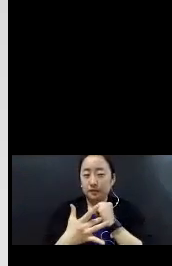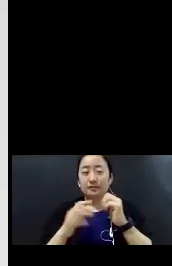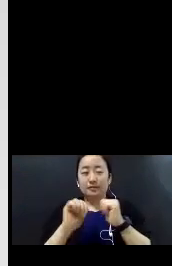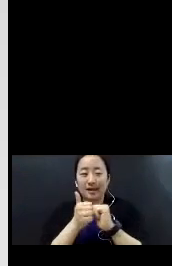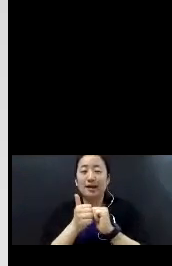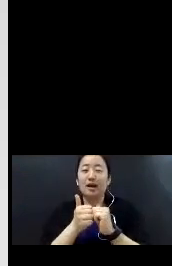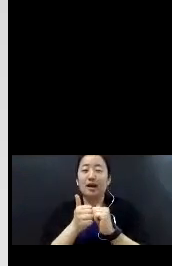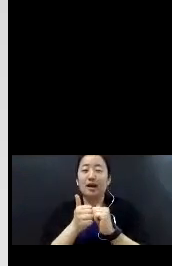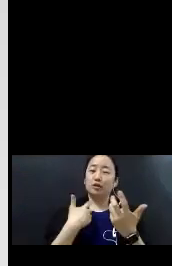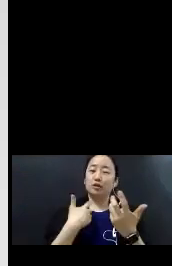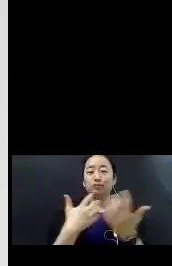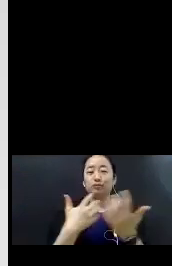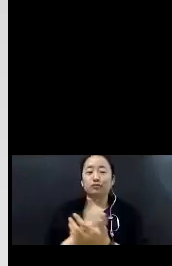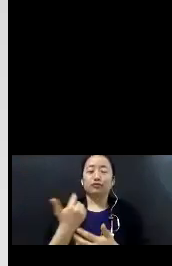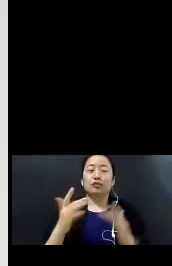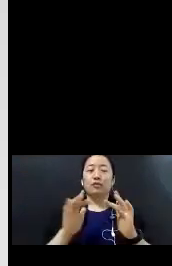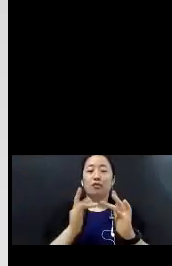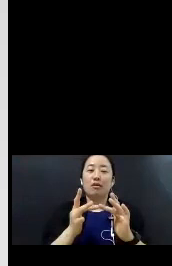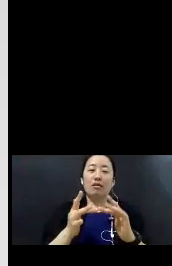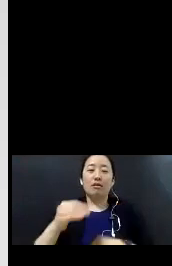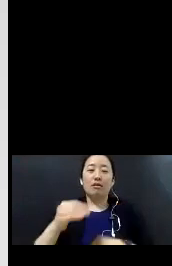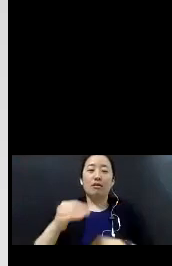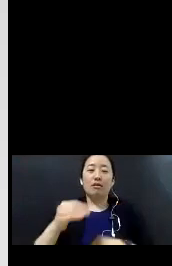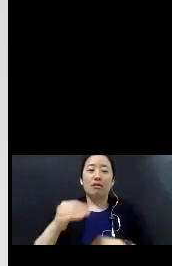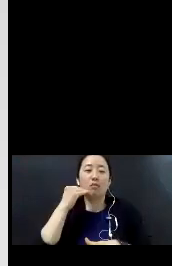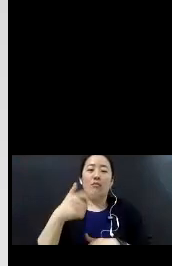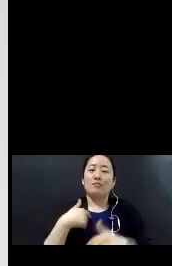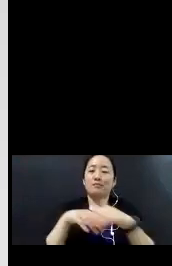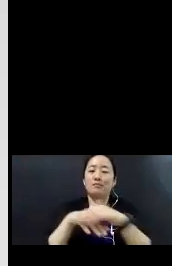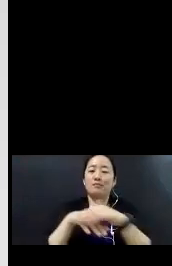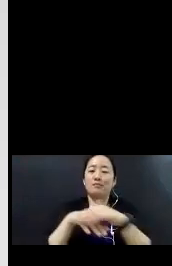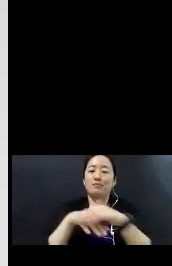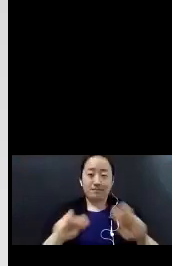ACCESSIBILITY ASSESSMENTS. I AM EXCITED TO WELCOME OUR SPEAKERS,